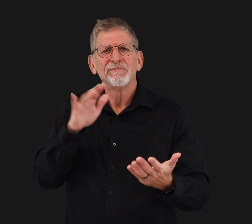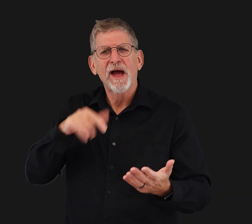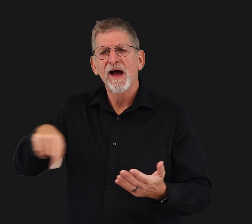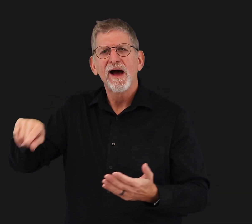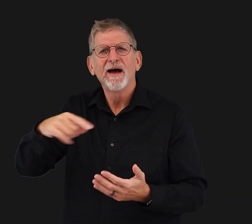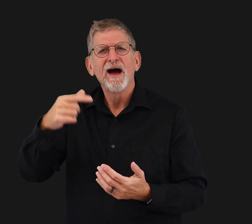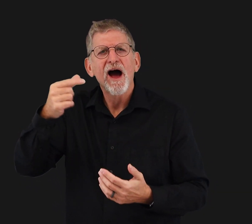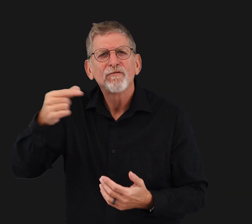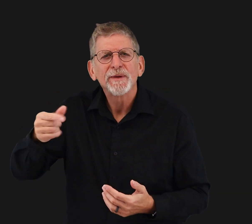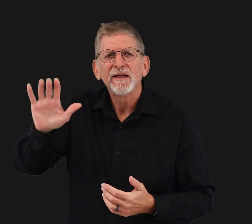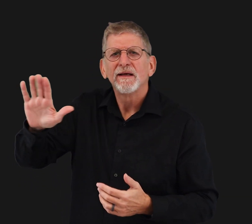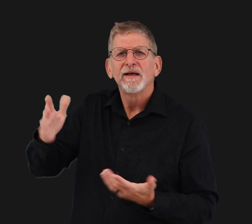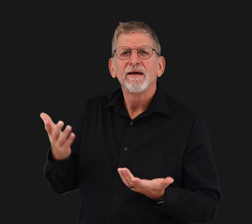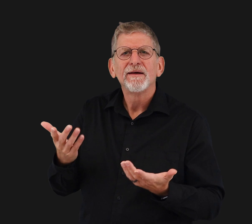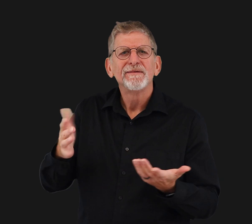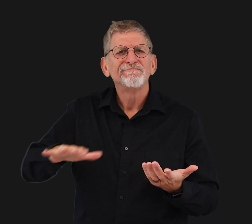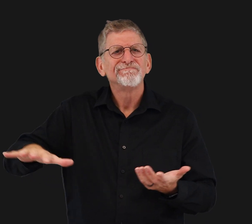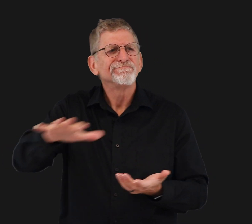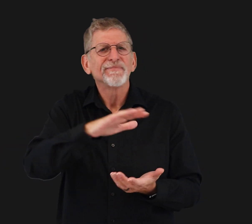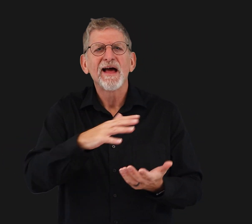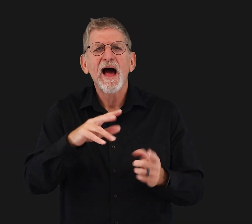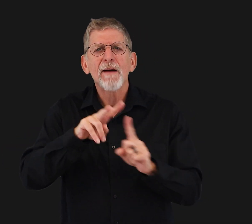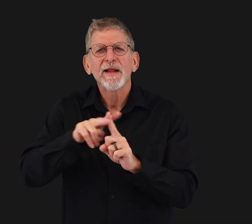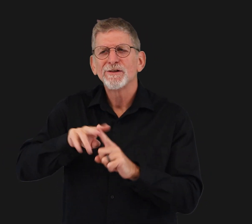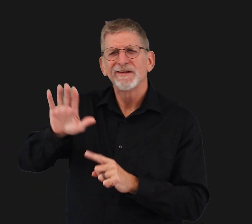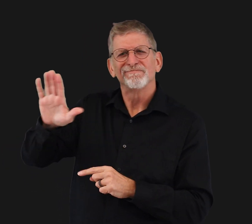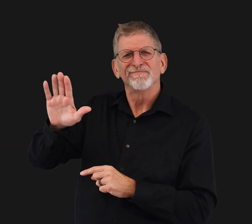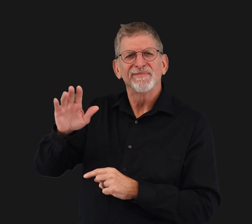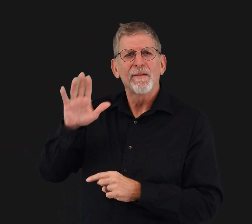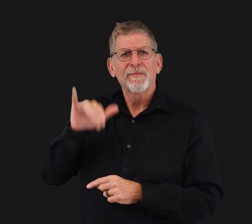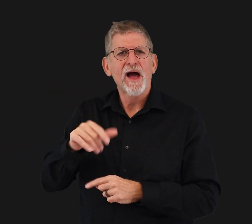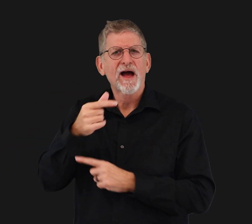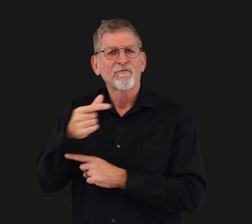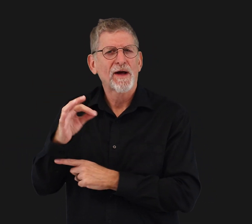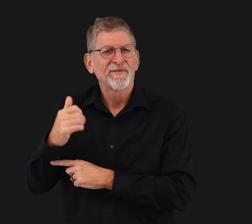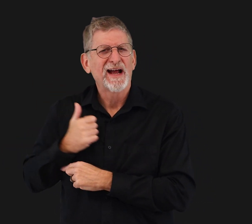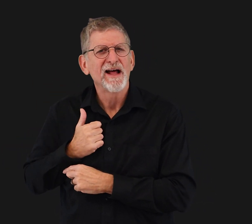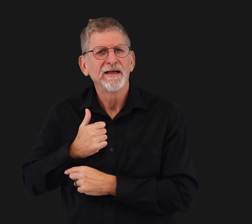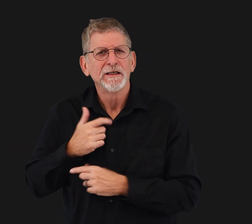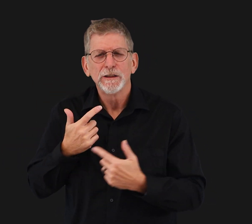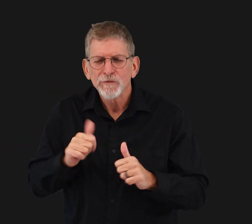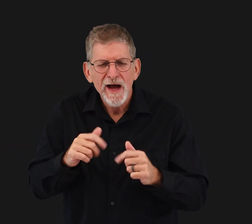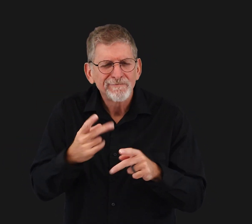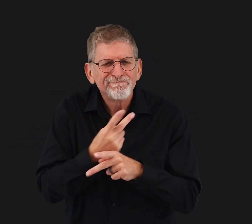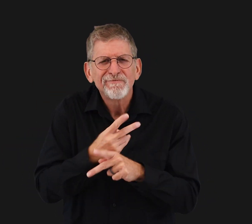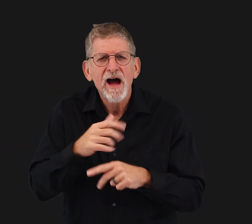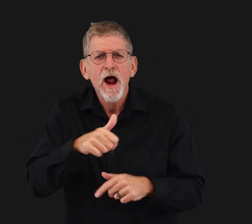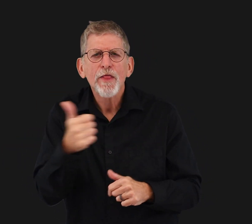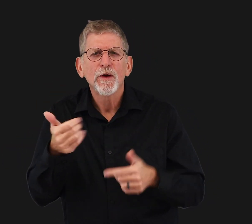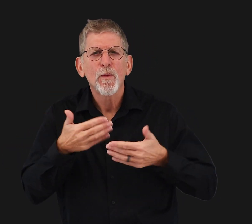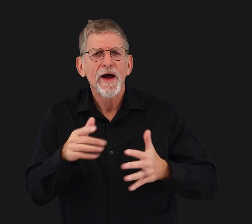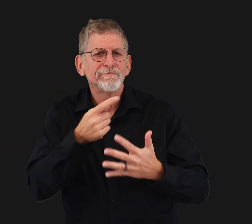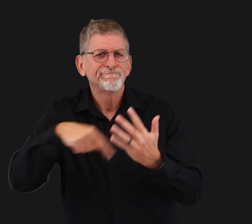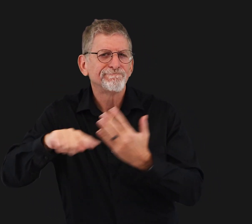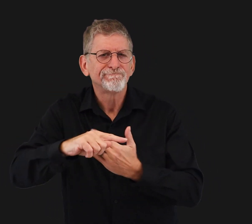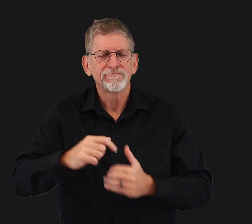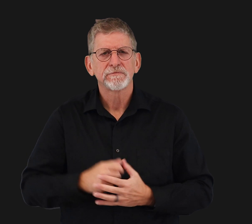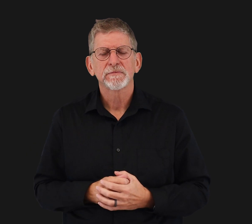by some government-wide applications introduced by the Government of Canada.